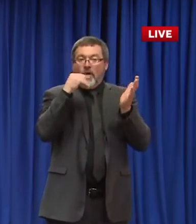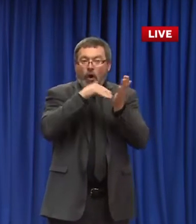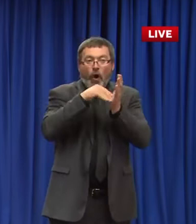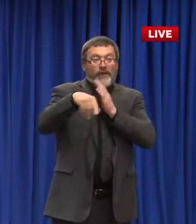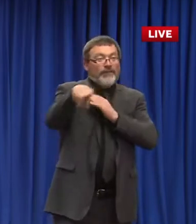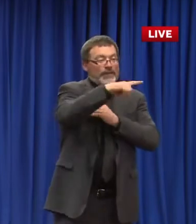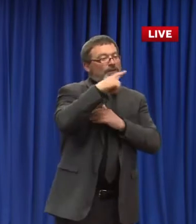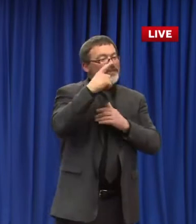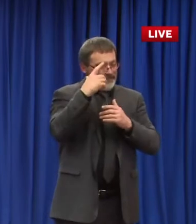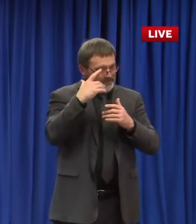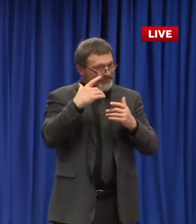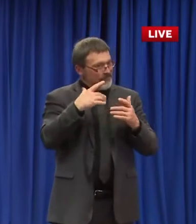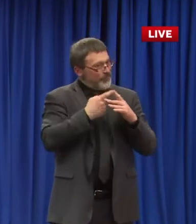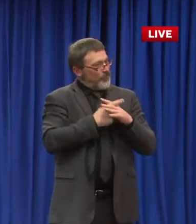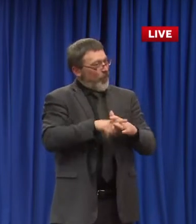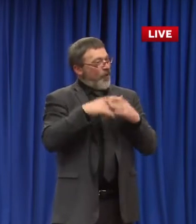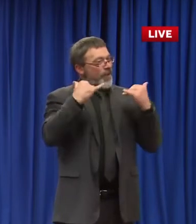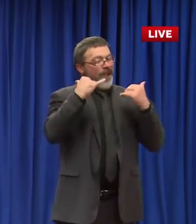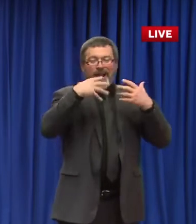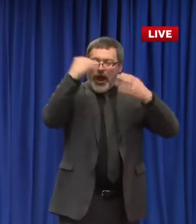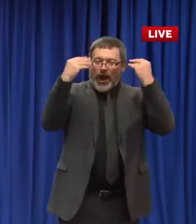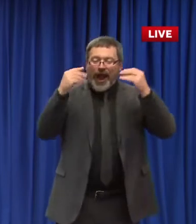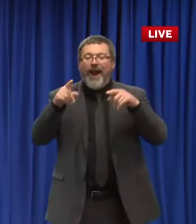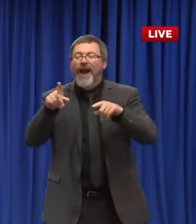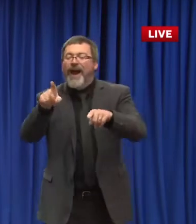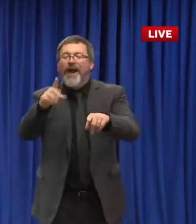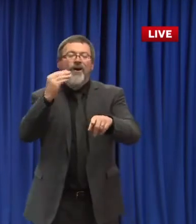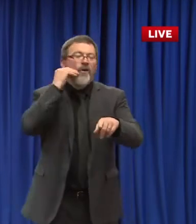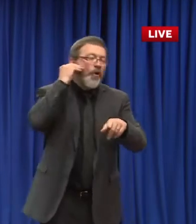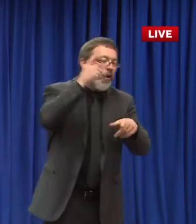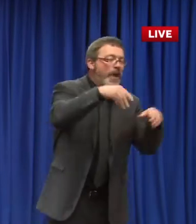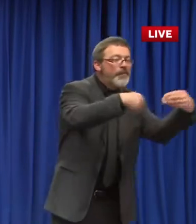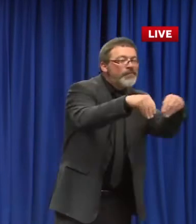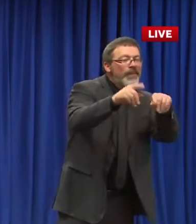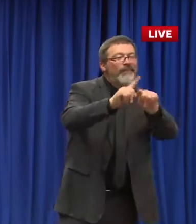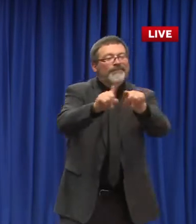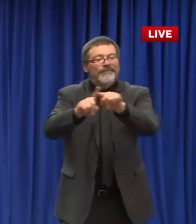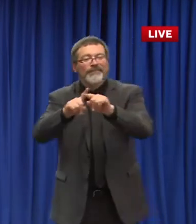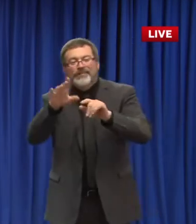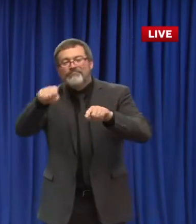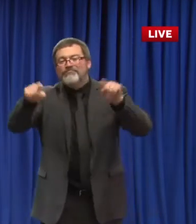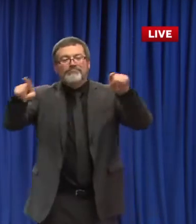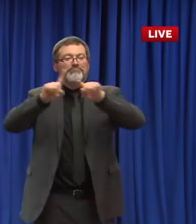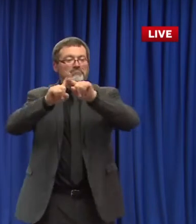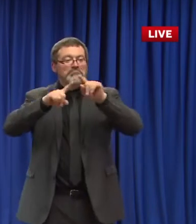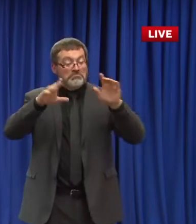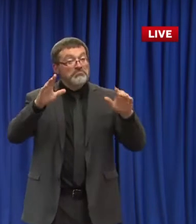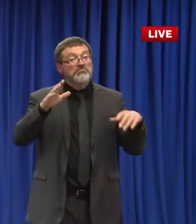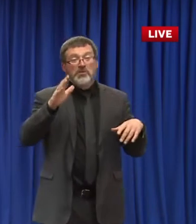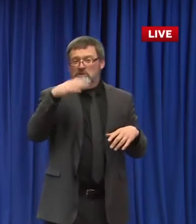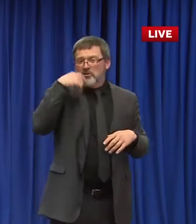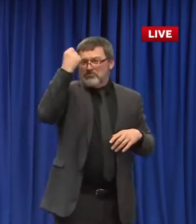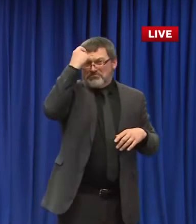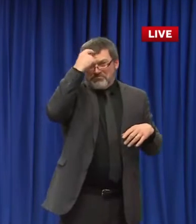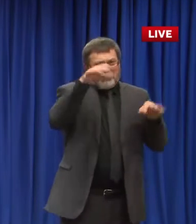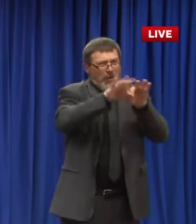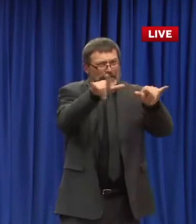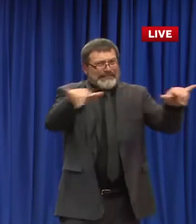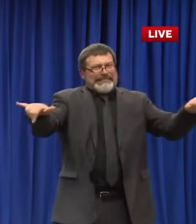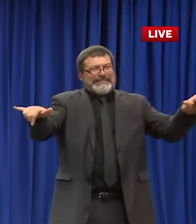BEEBE, BUT WE KNOW A LOT OF FOLKS MAY BE OUT LOOKING FOR YARD SALES AND SO THAT WE KNOW THAT RIGHT NOW RESIDENTS ARE SAFER AT HOME.